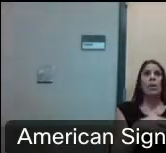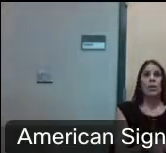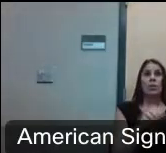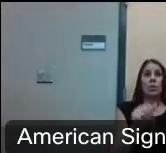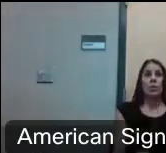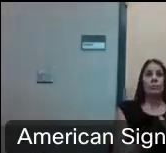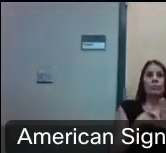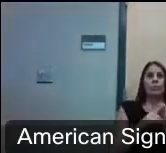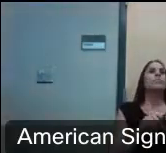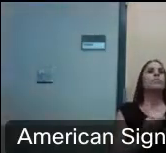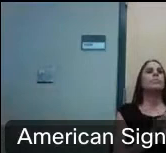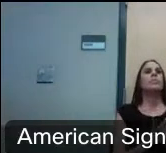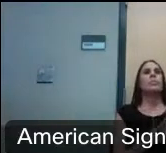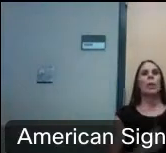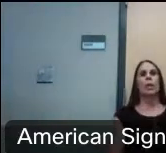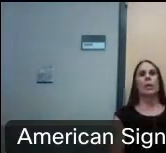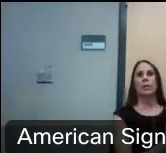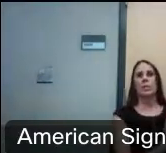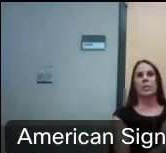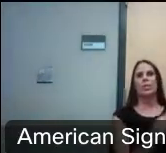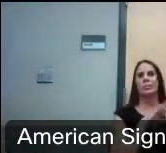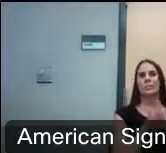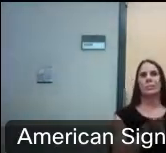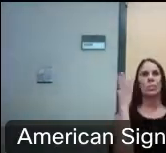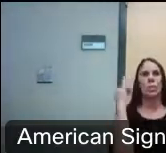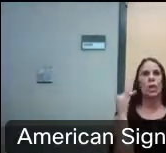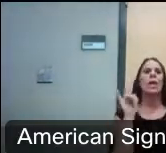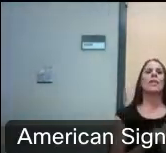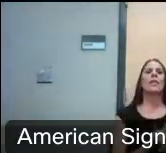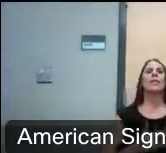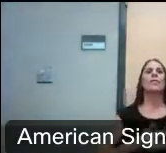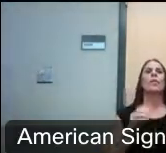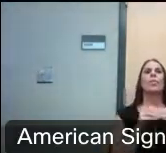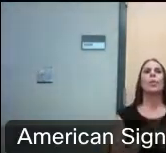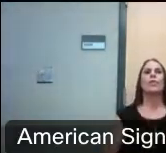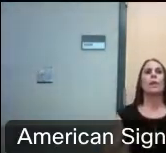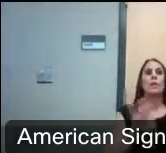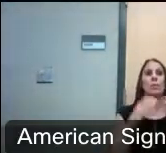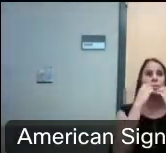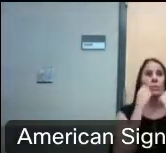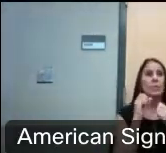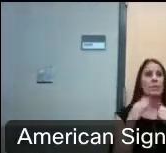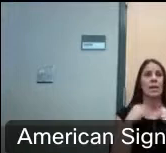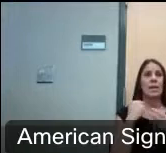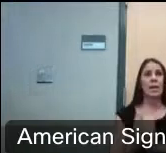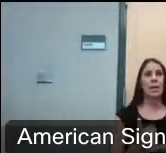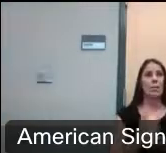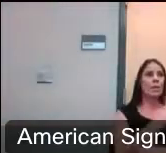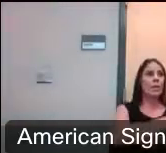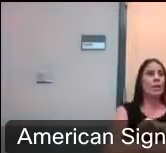we like this 1 and here's why, and that felt more valuable. Like, if there's anything I could do to help the country, be more prepared next time, it would be a better system for